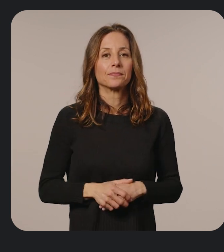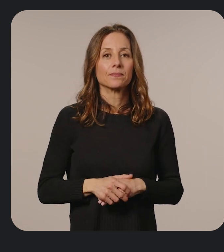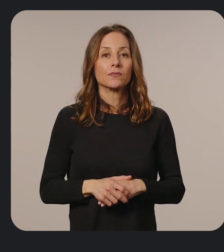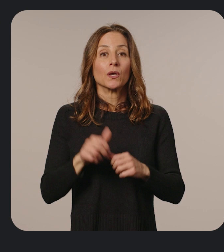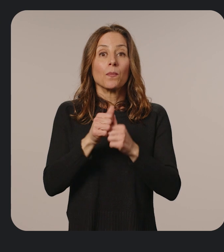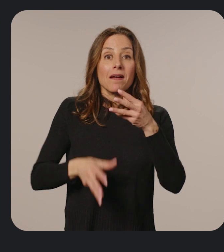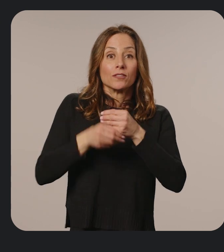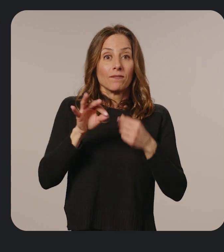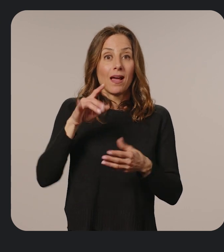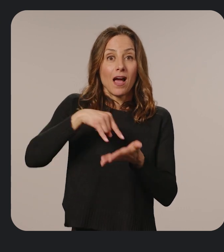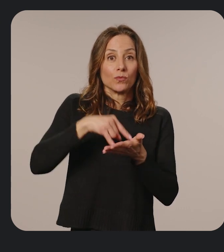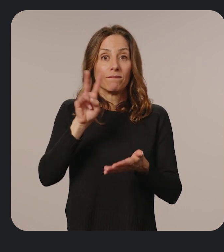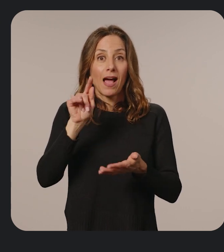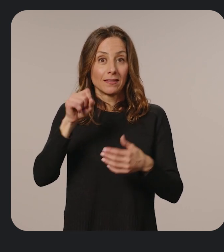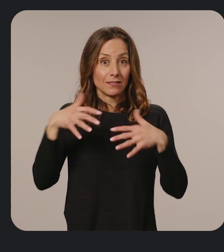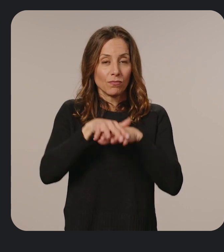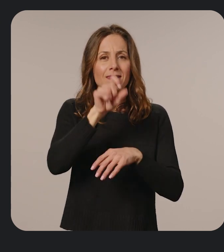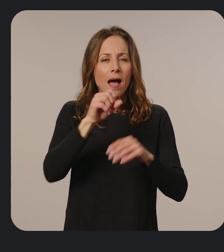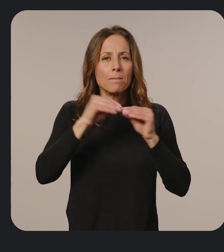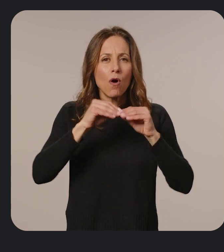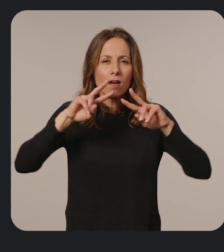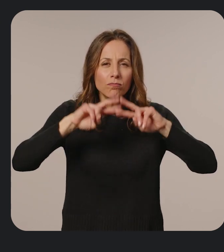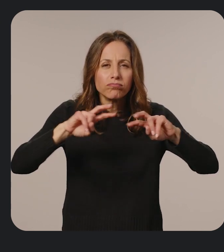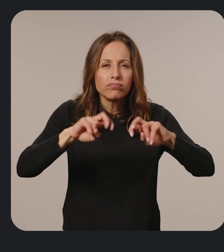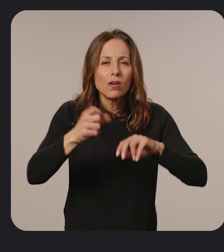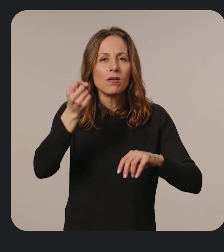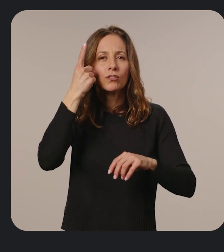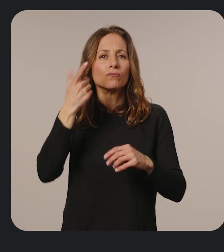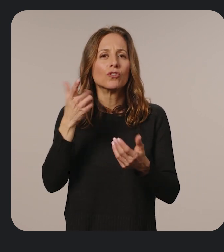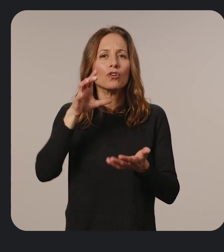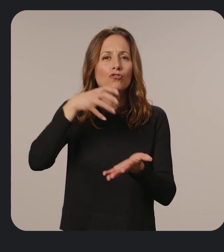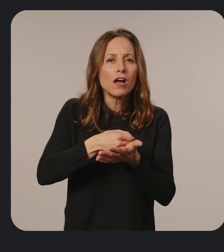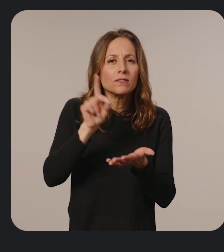With the addition of Android Vitals integration, you can now gain deeper insights by accessing crash data